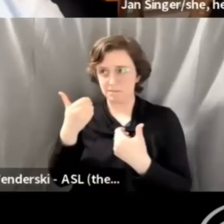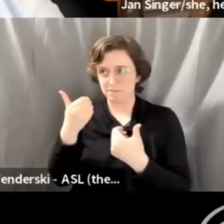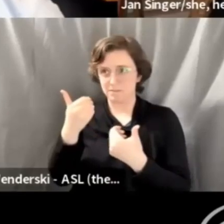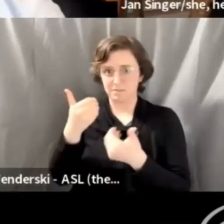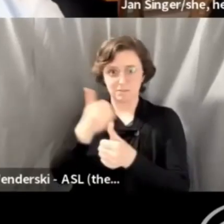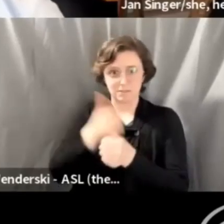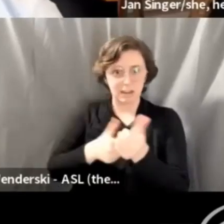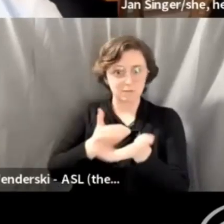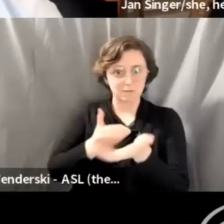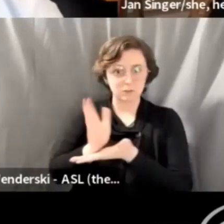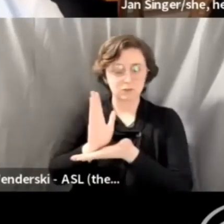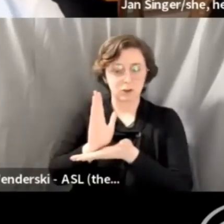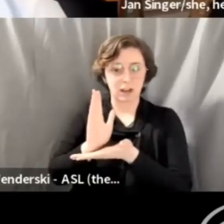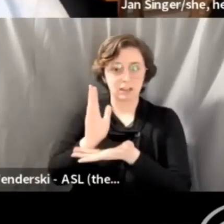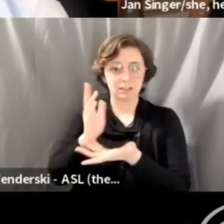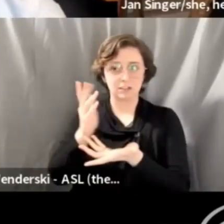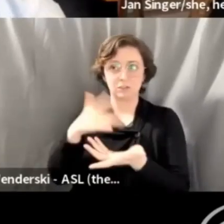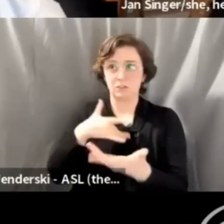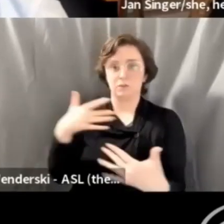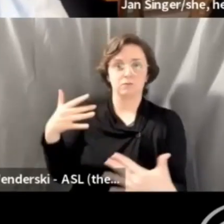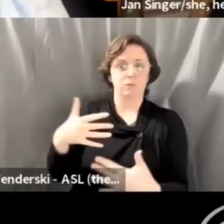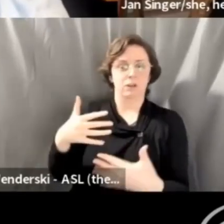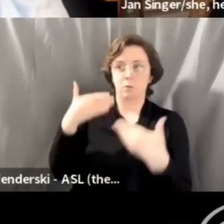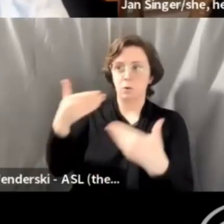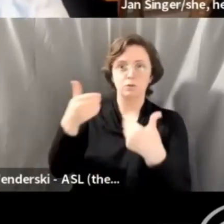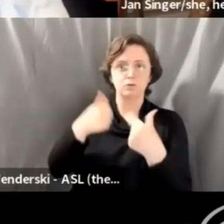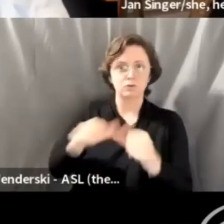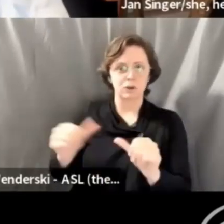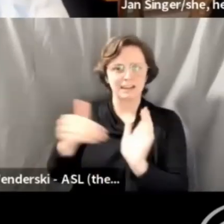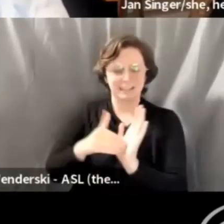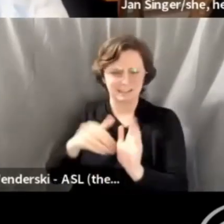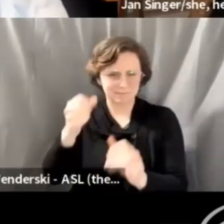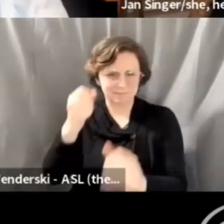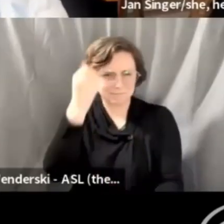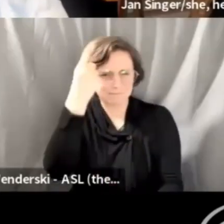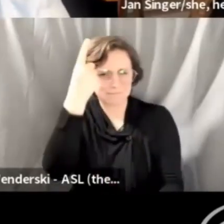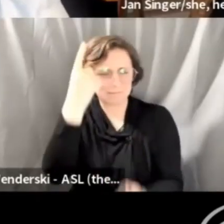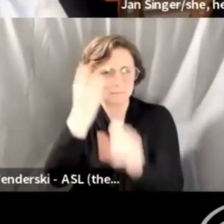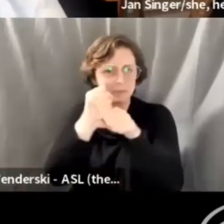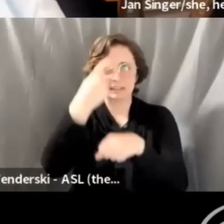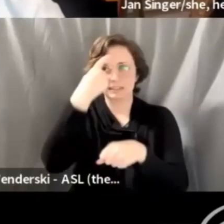praise the person for even trying it again, right? Like you would have every reason to protect yourself